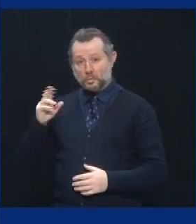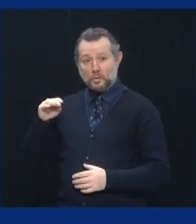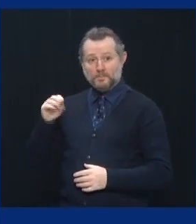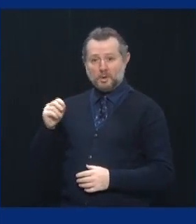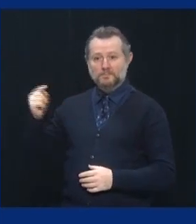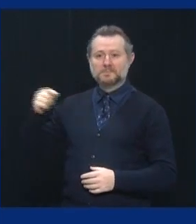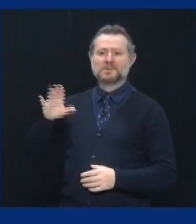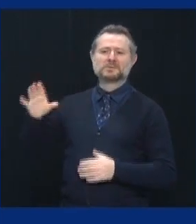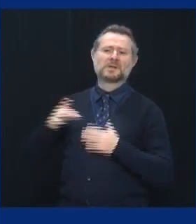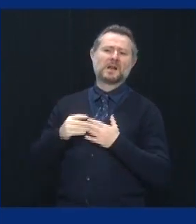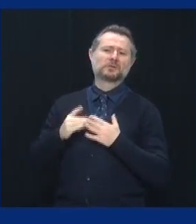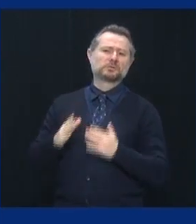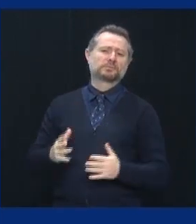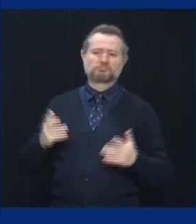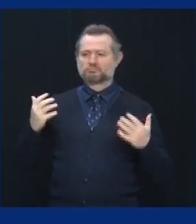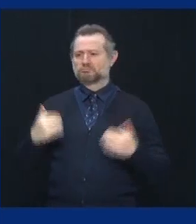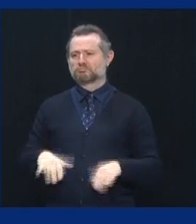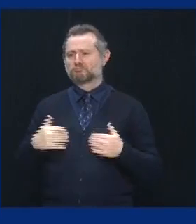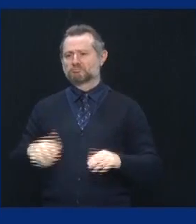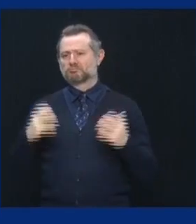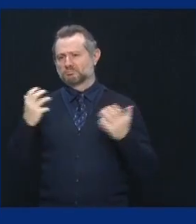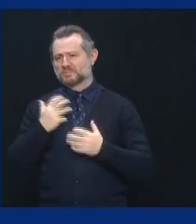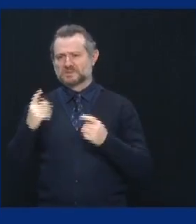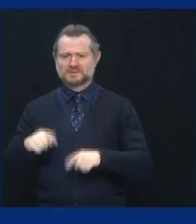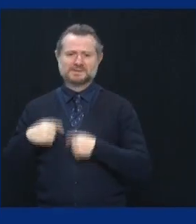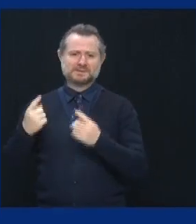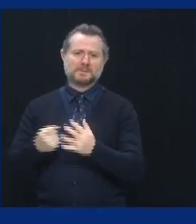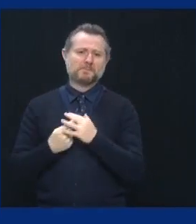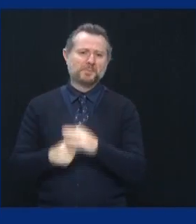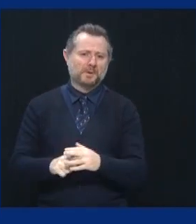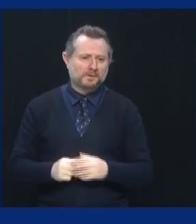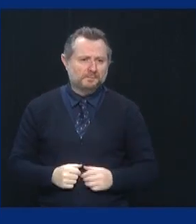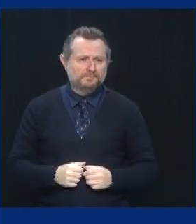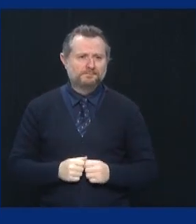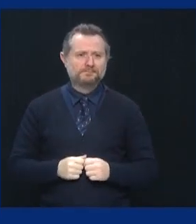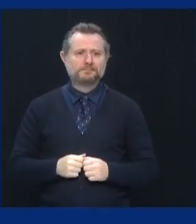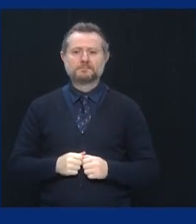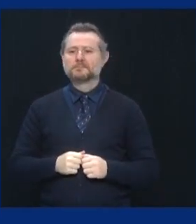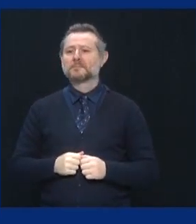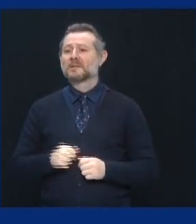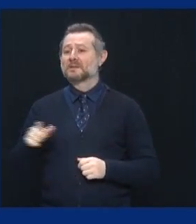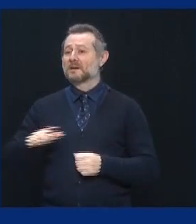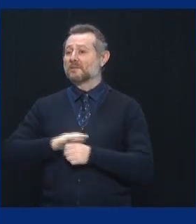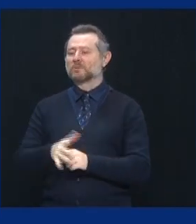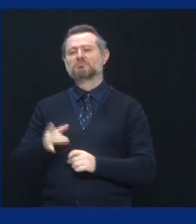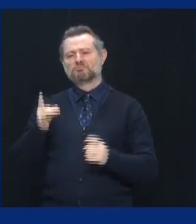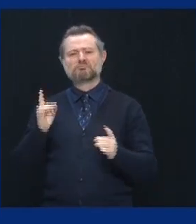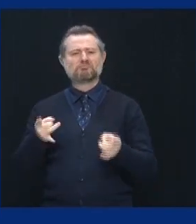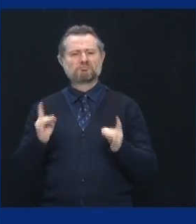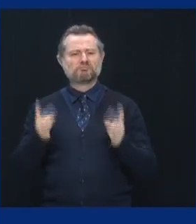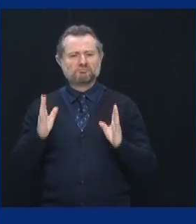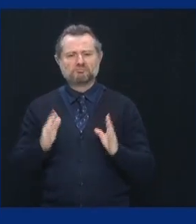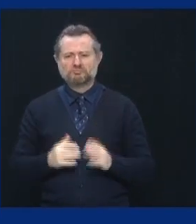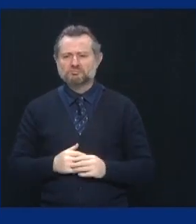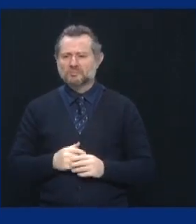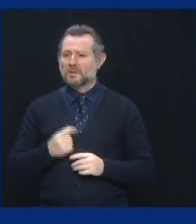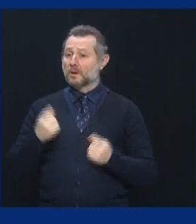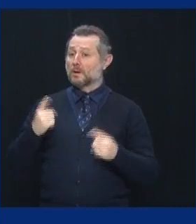EIGHTH CONGRESSIONAL DISTRICT THAT I'M PRIVILEGED TO REPRESENT AND THE DISTRICT WE'RE IN RIGHT NOW. I'M CERTAINLY SO THANKFUL TO GOVERNOR ANDREW CUOMO, THE